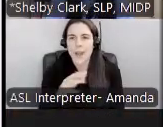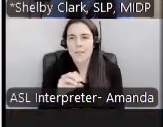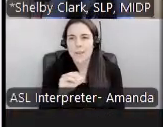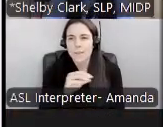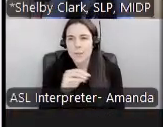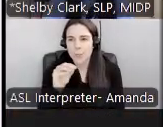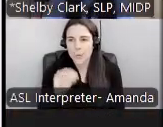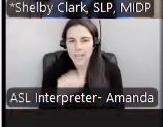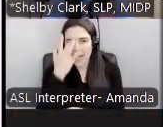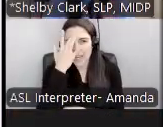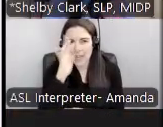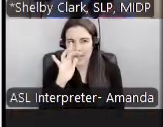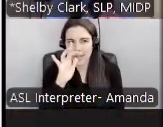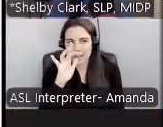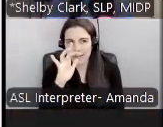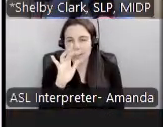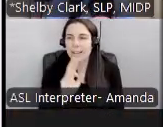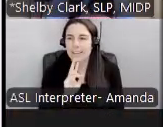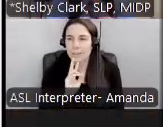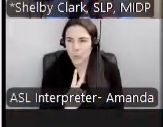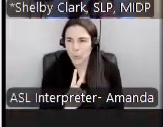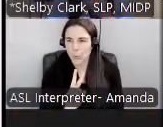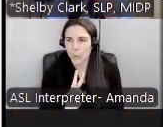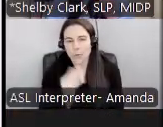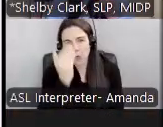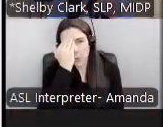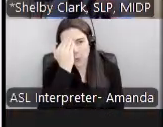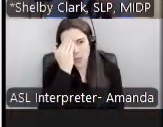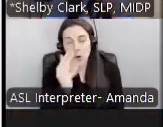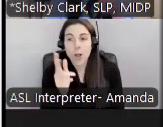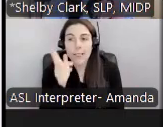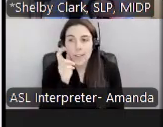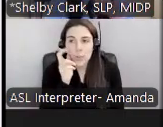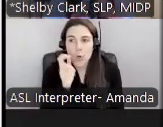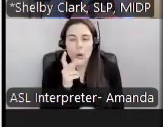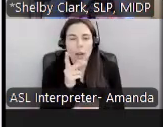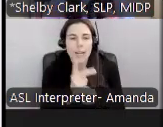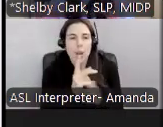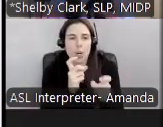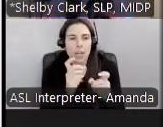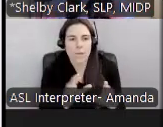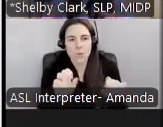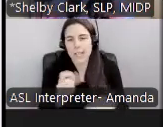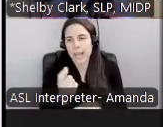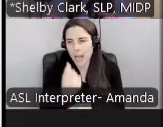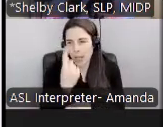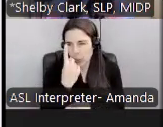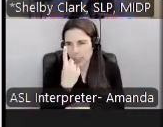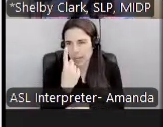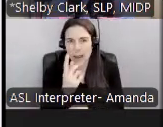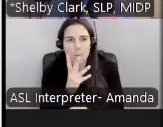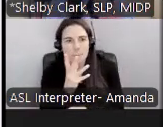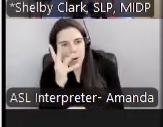which is a familiar listener, maybe parents caregivers can understand 50% of what that two year old says.